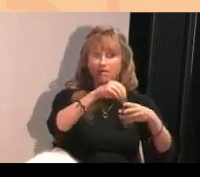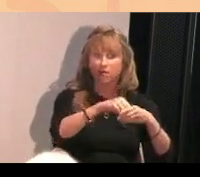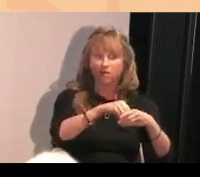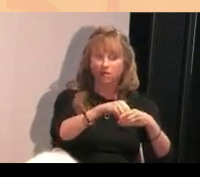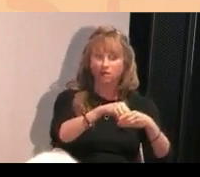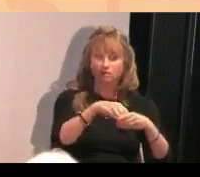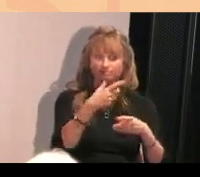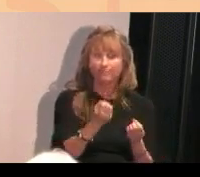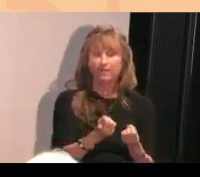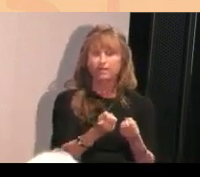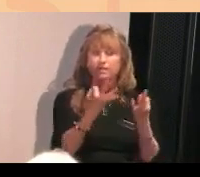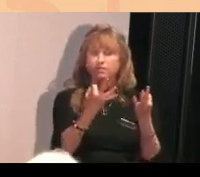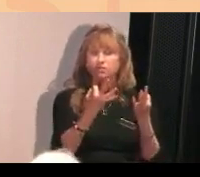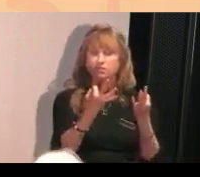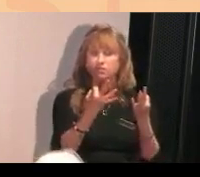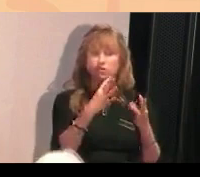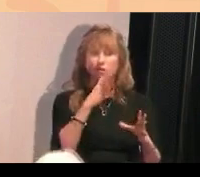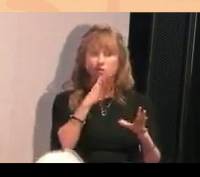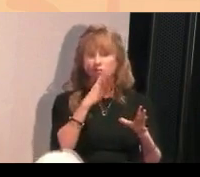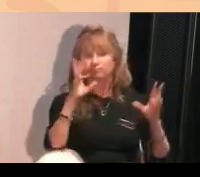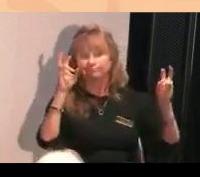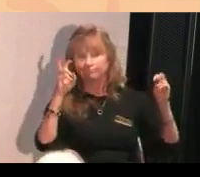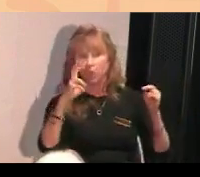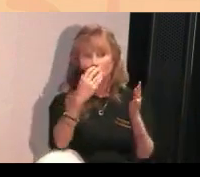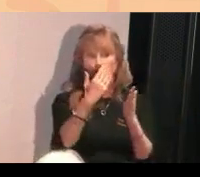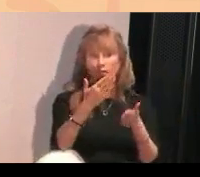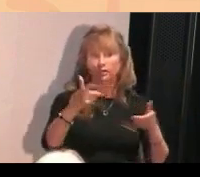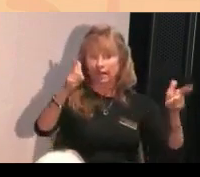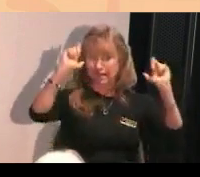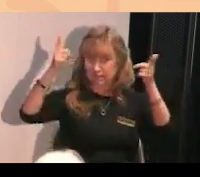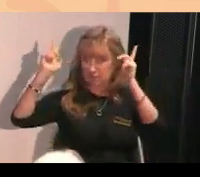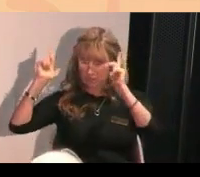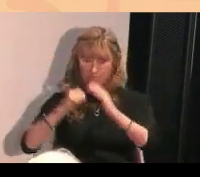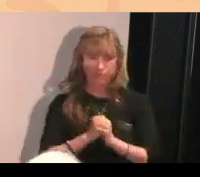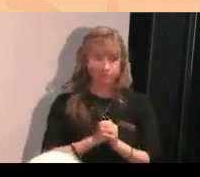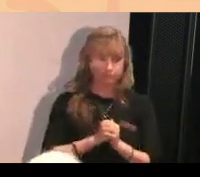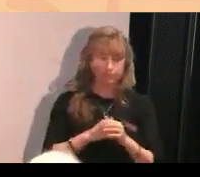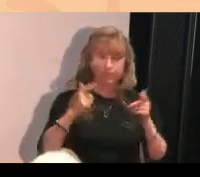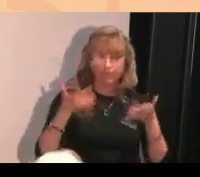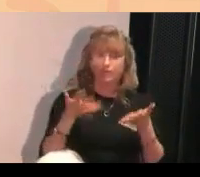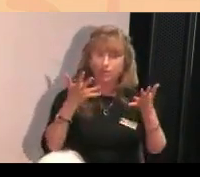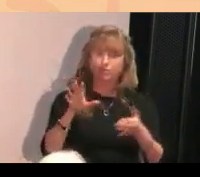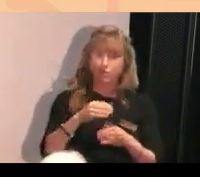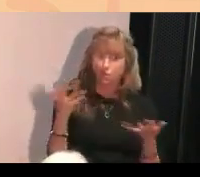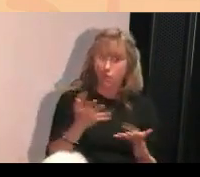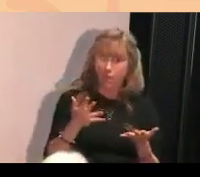holders its Authority comes from its membership base of community controlled organisations